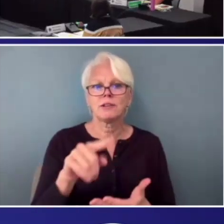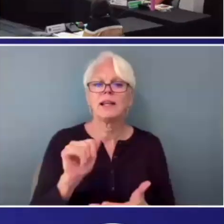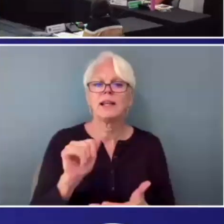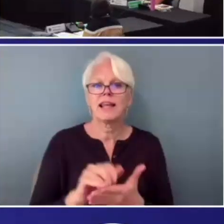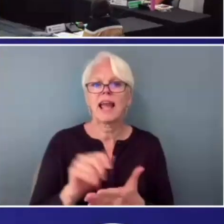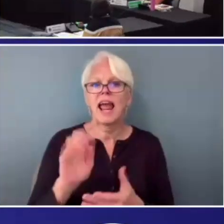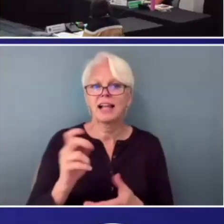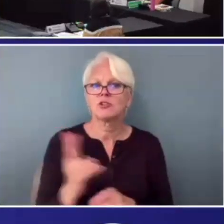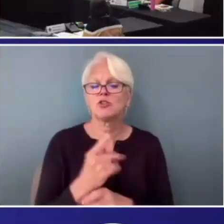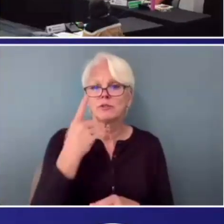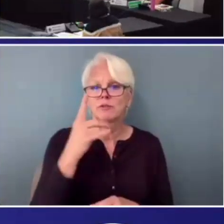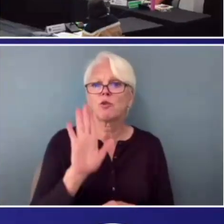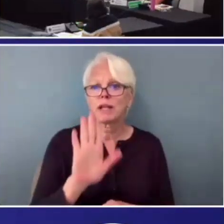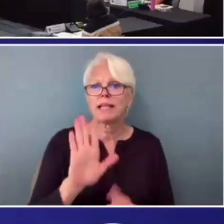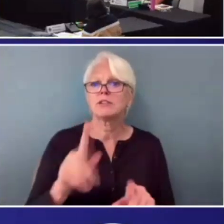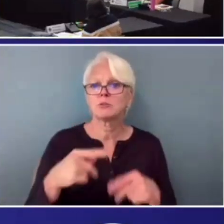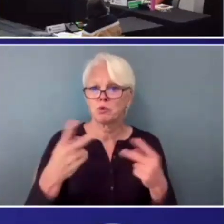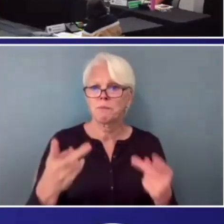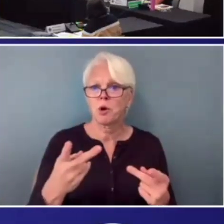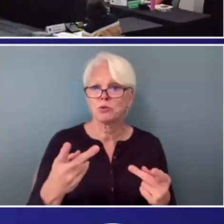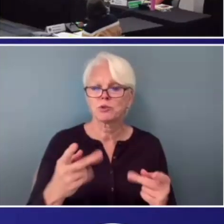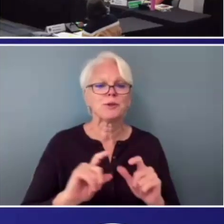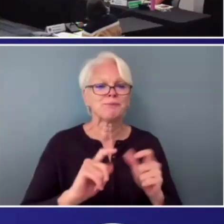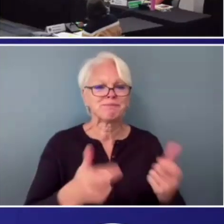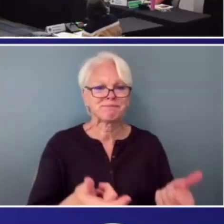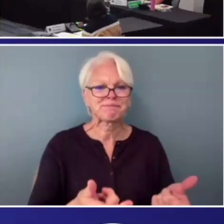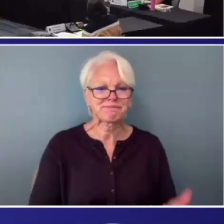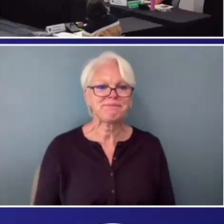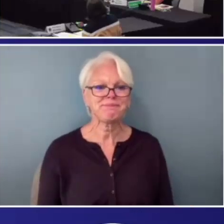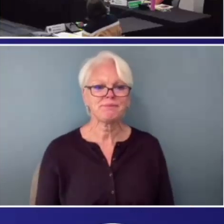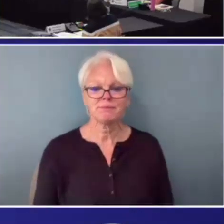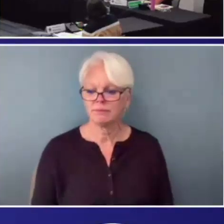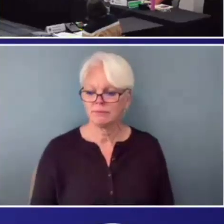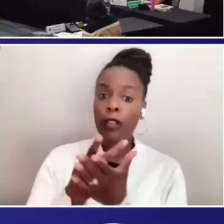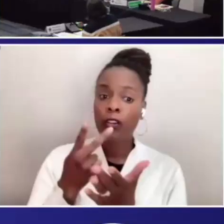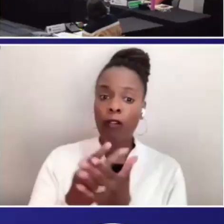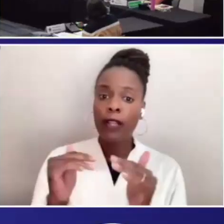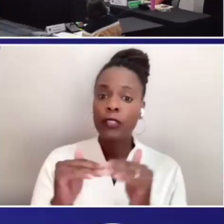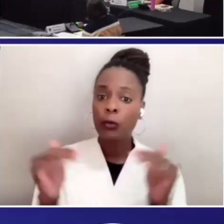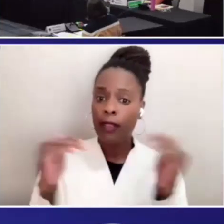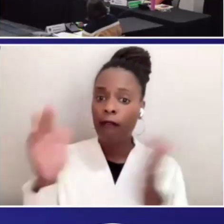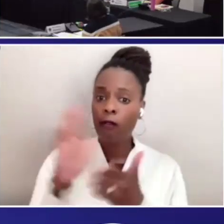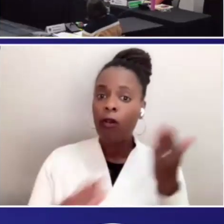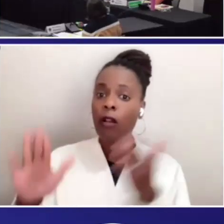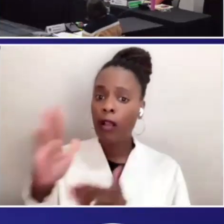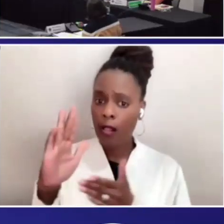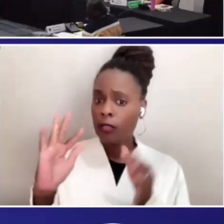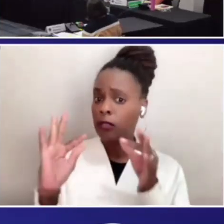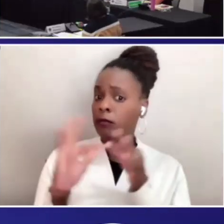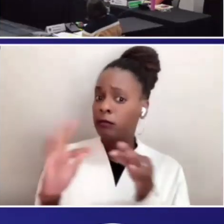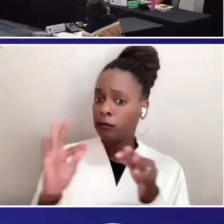So at the graduate level, the colleges are, I think, indicating their intent to treat a program